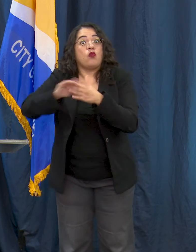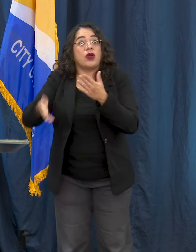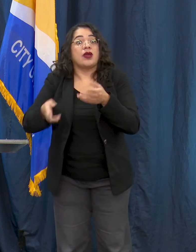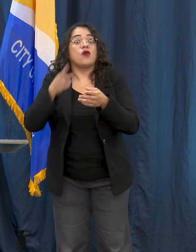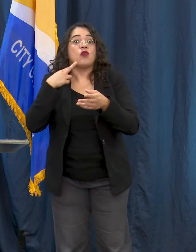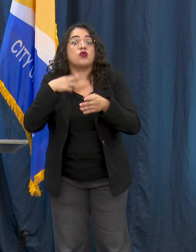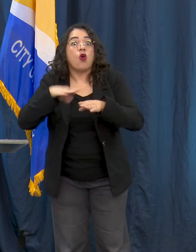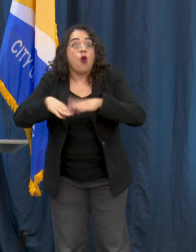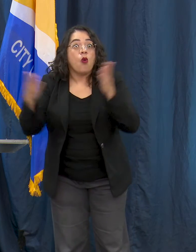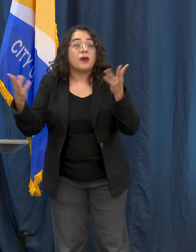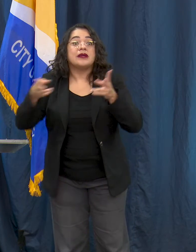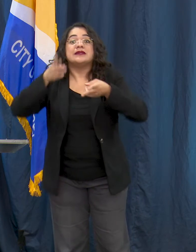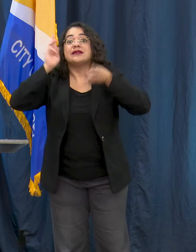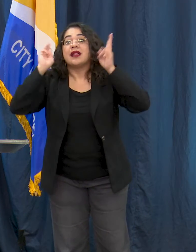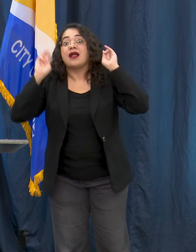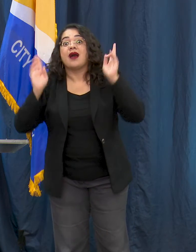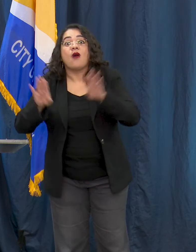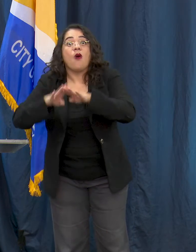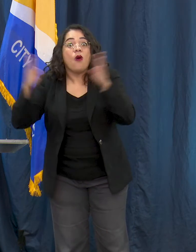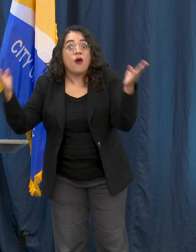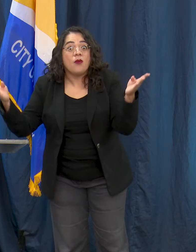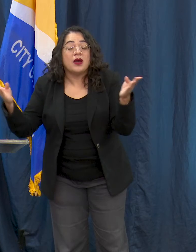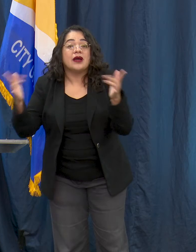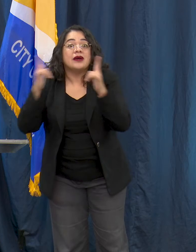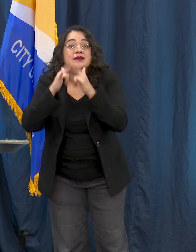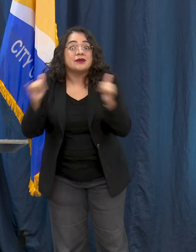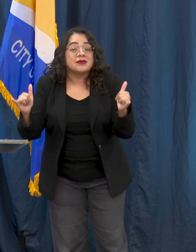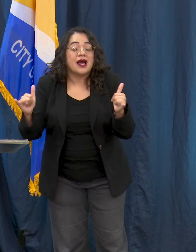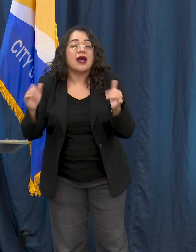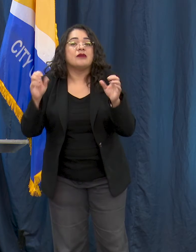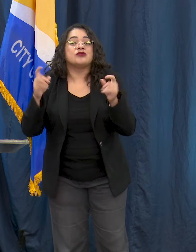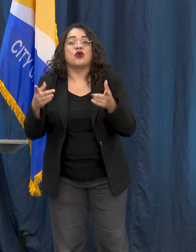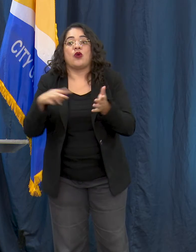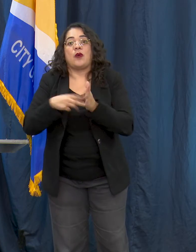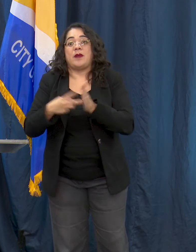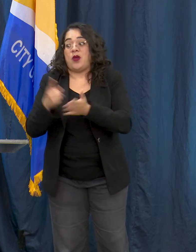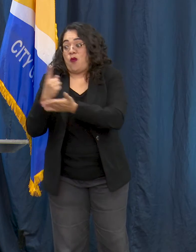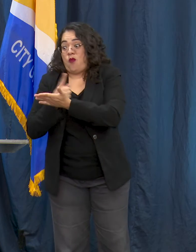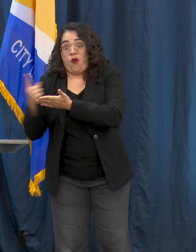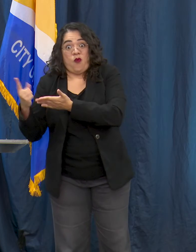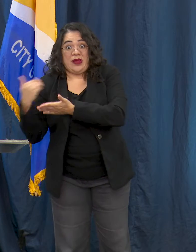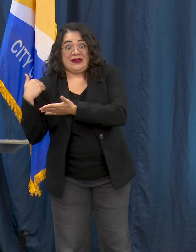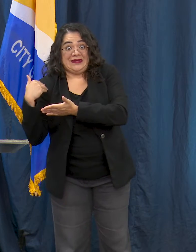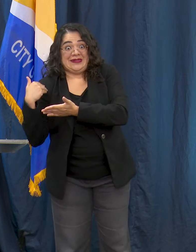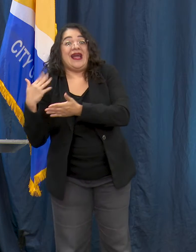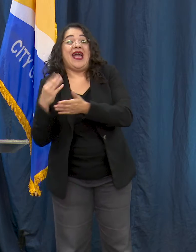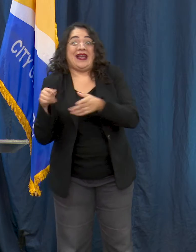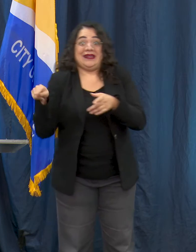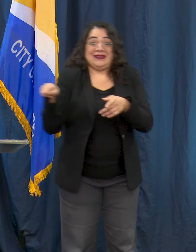be watching all of that um moving forward so I think that we will have an increase. Whether I think it's a spike